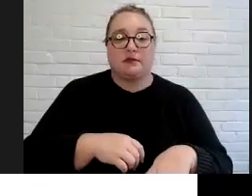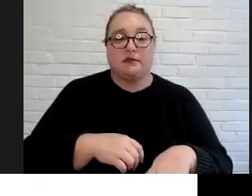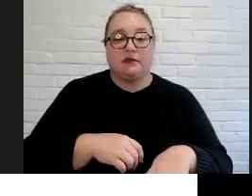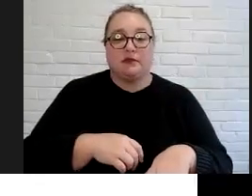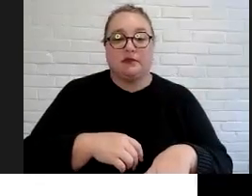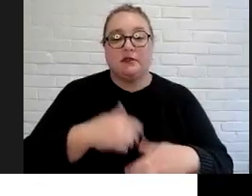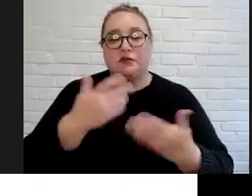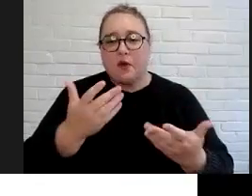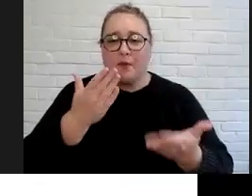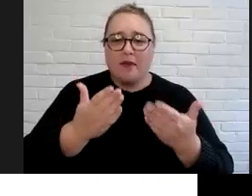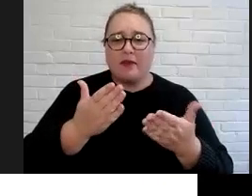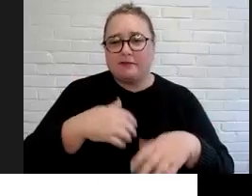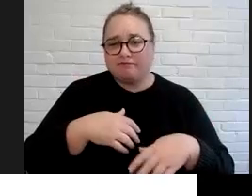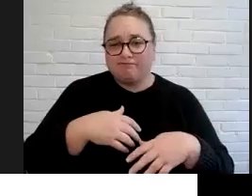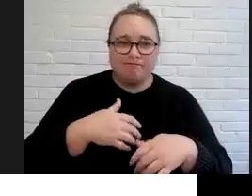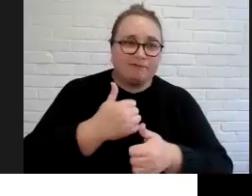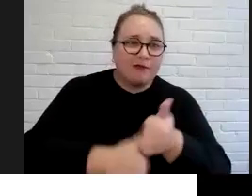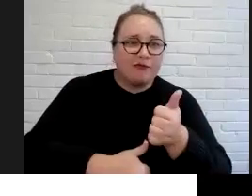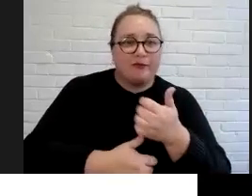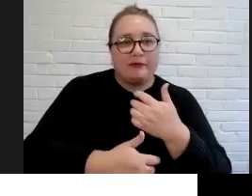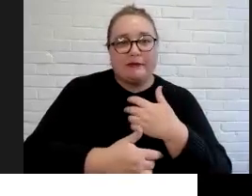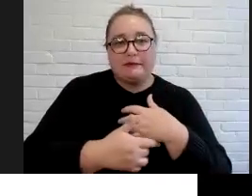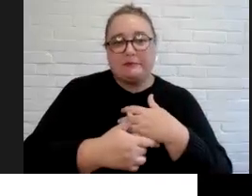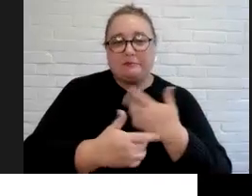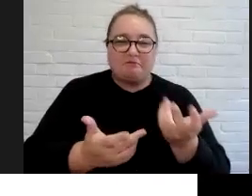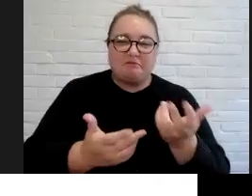student posts.